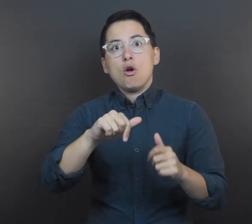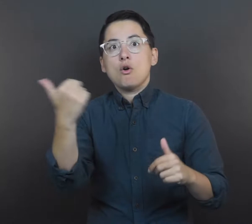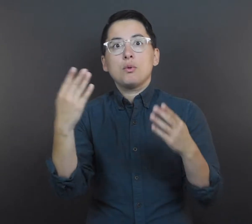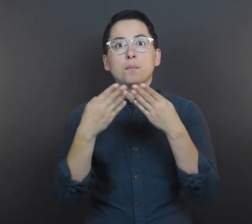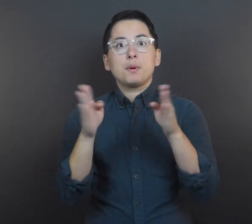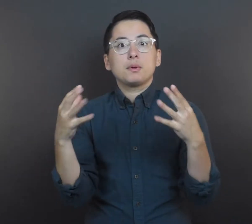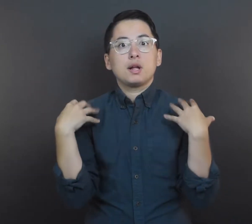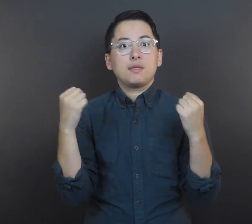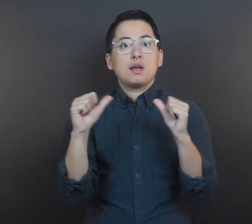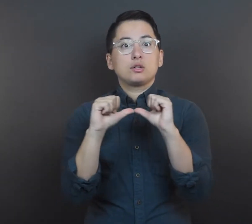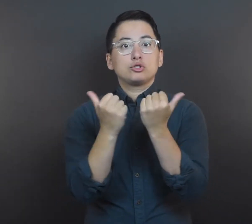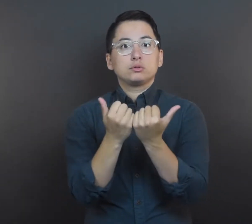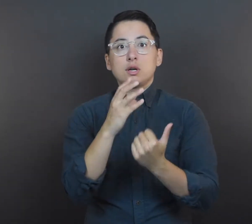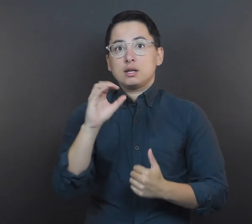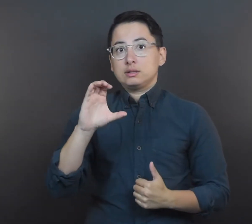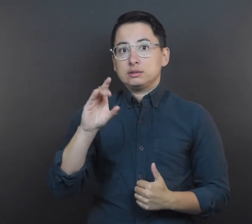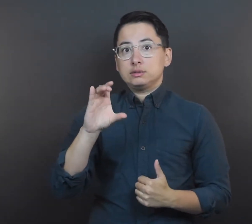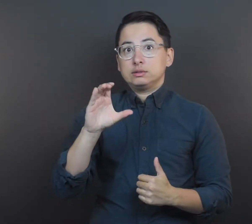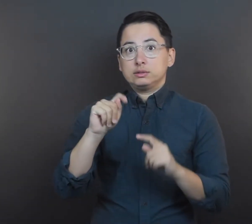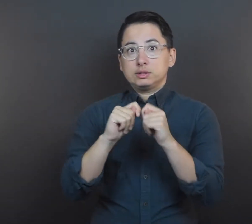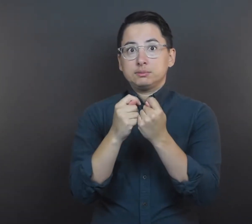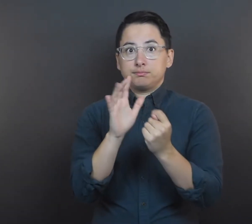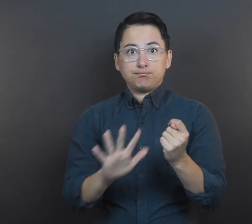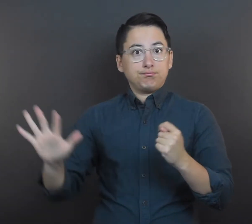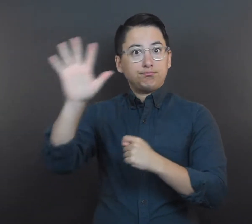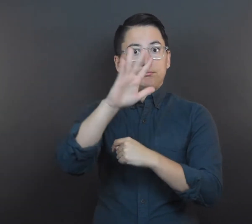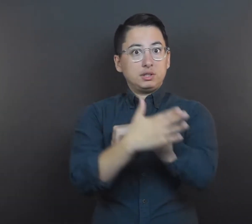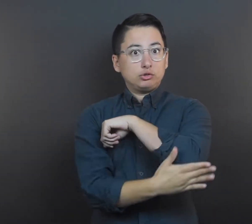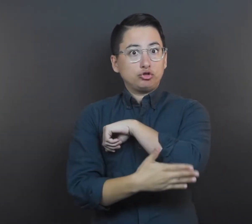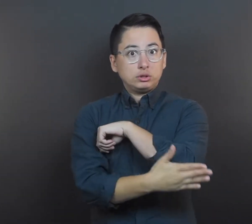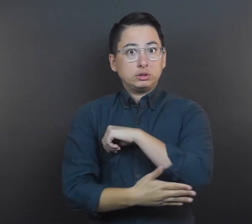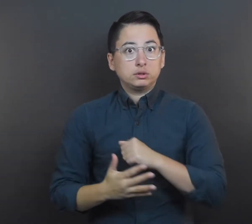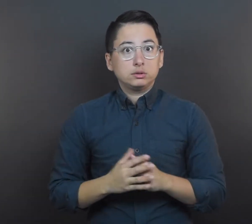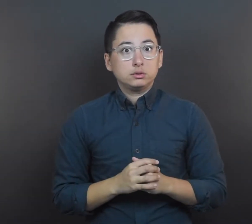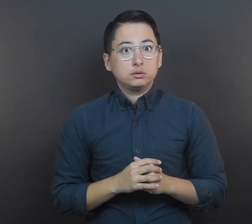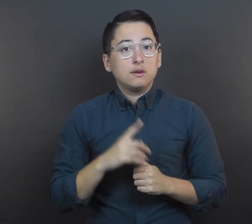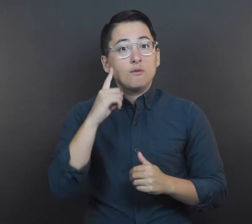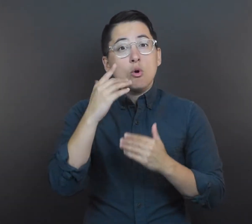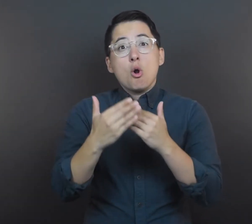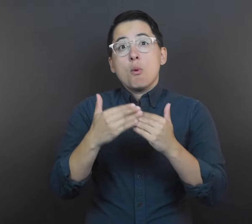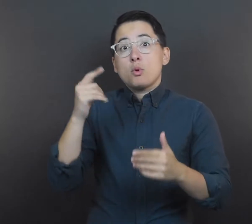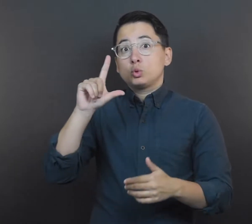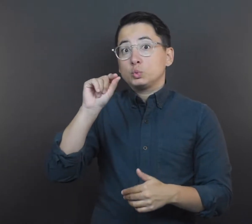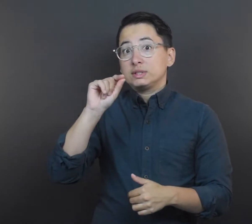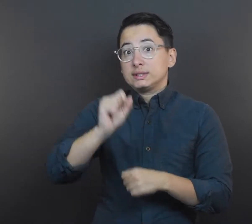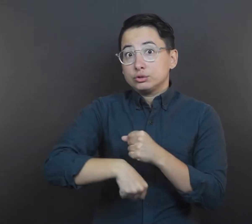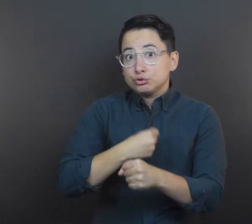of other public health agencies and CDC teams around the country.